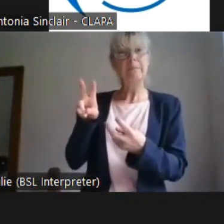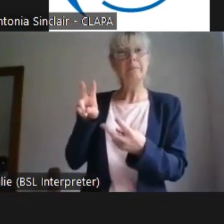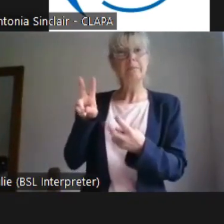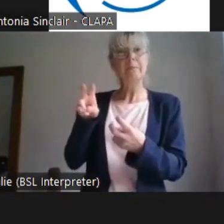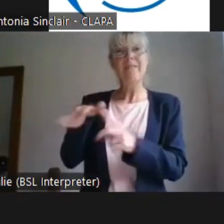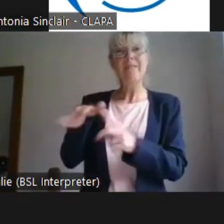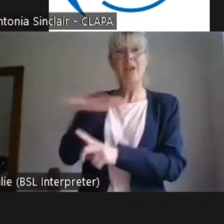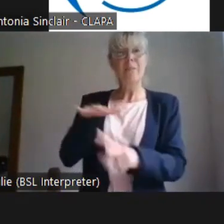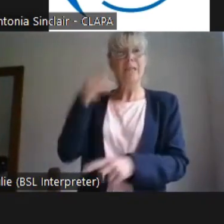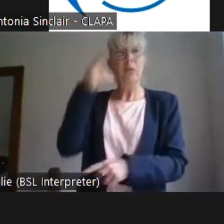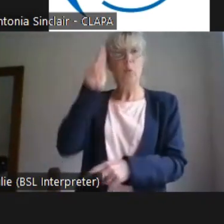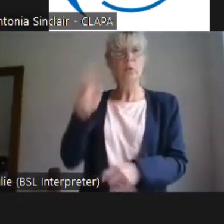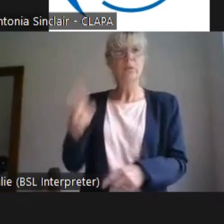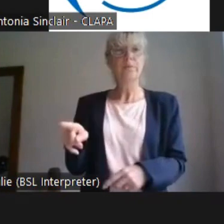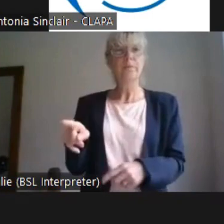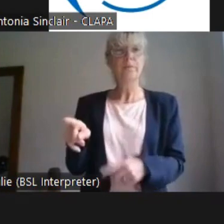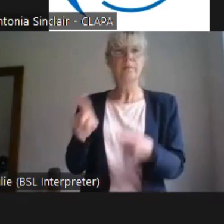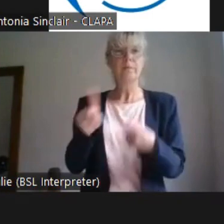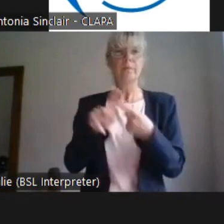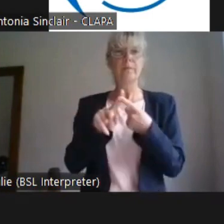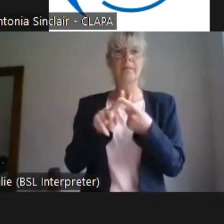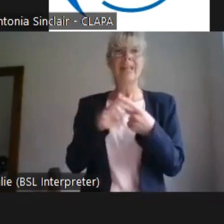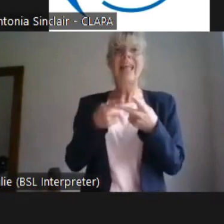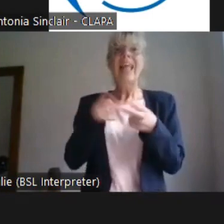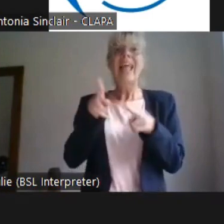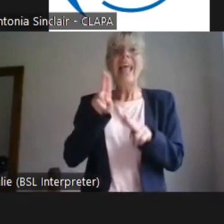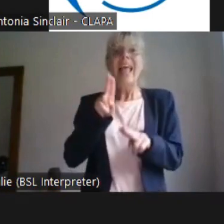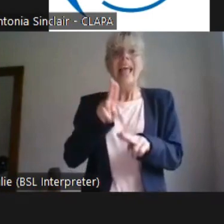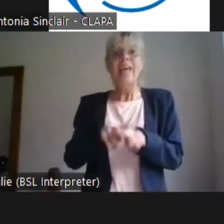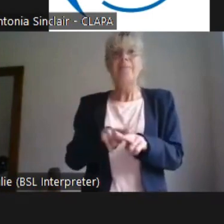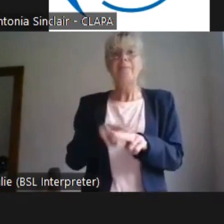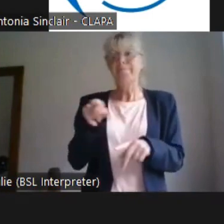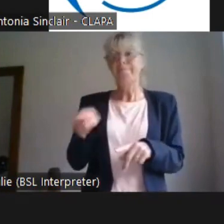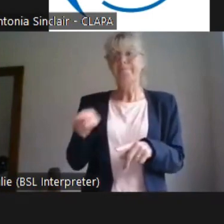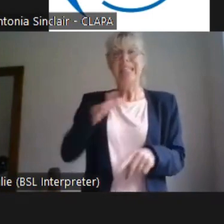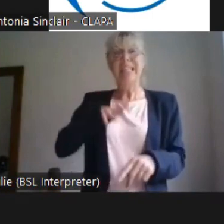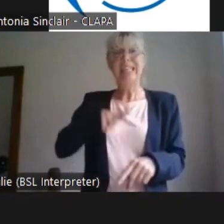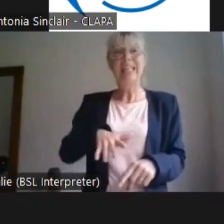um but they also potentially If the child needs it might be able to offer or at least